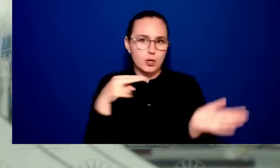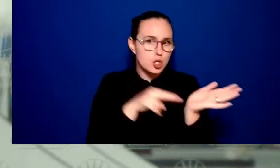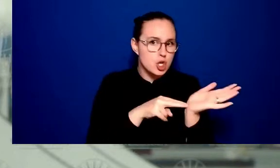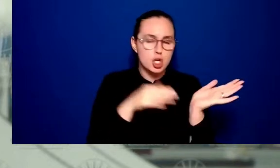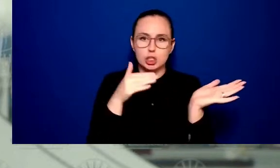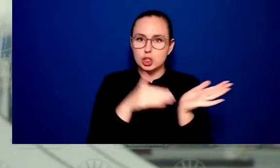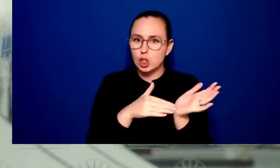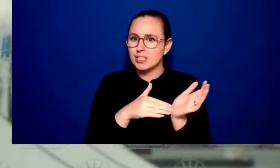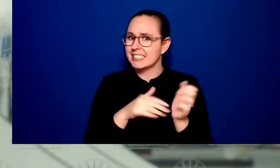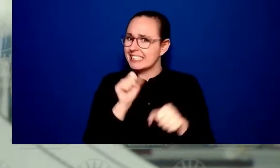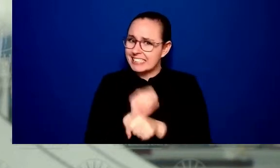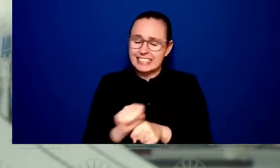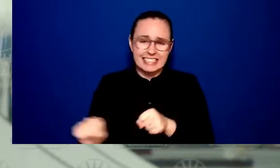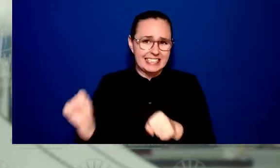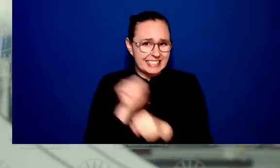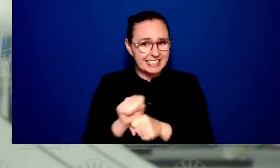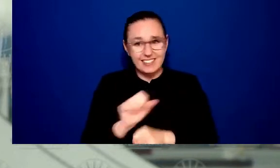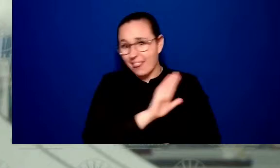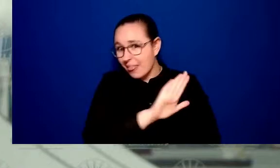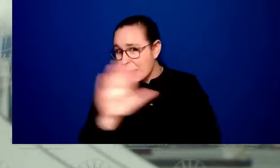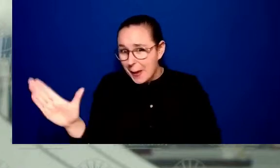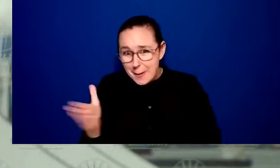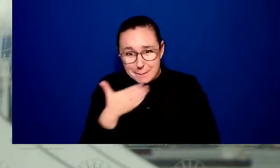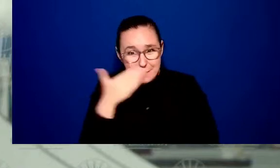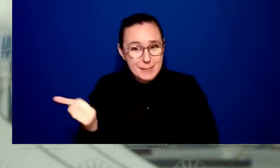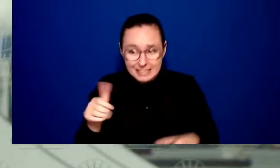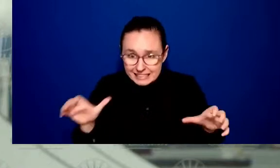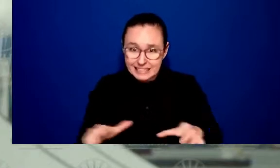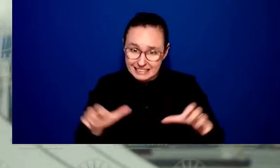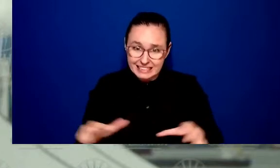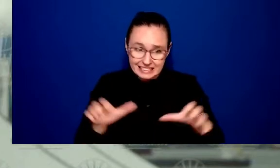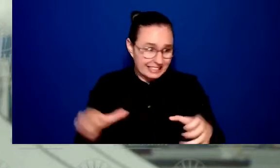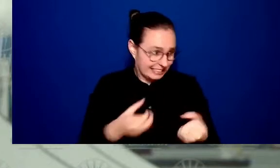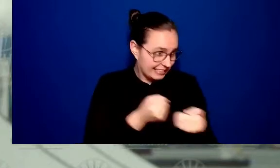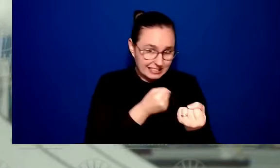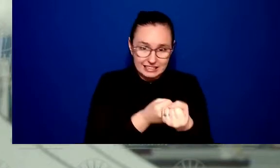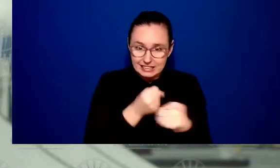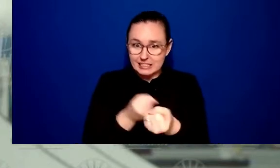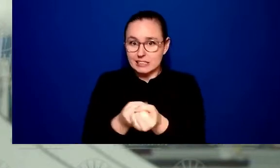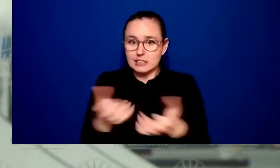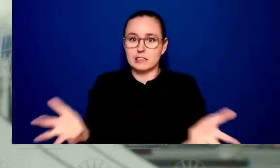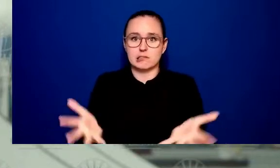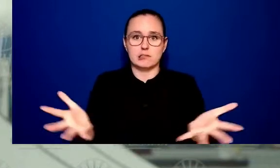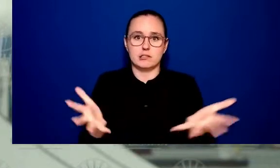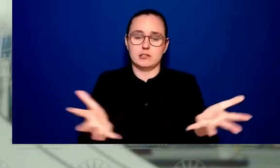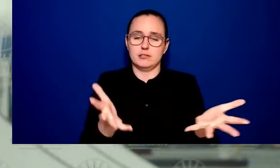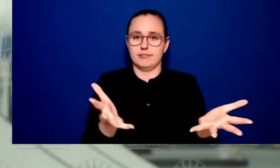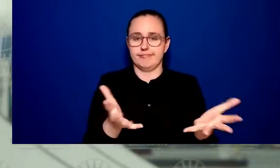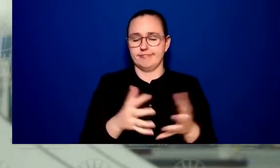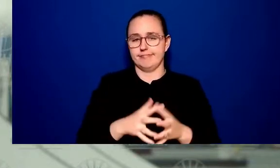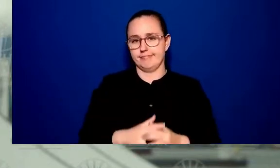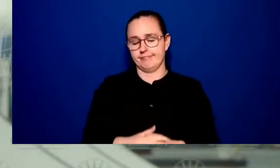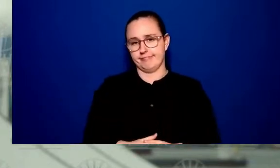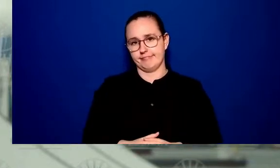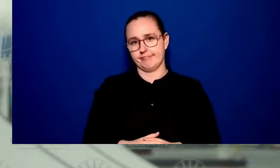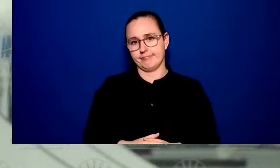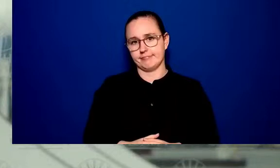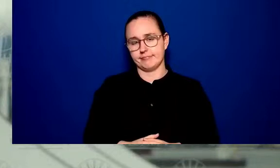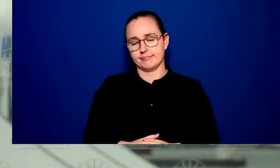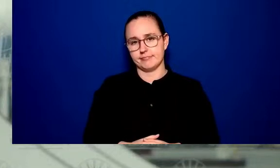support people. Dealing in particular with Covid 19. This